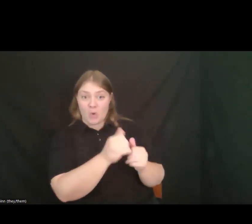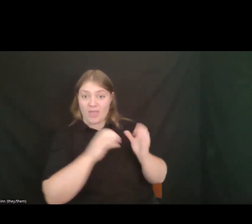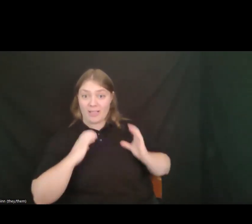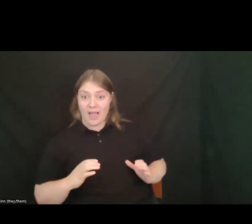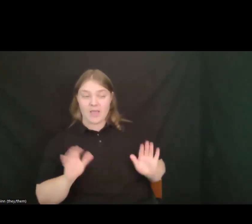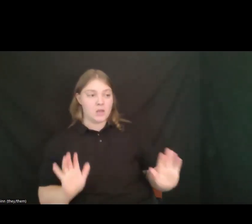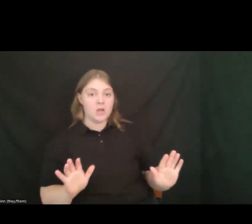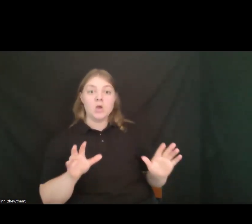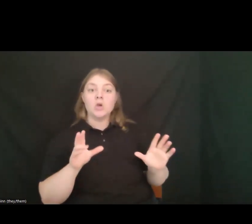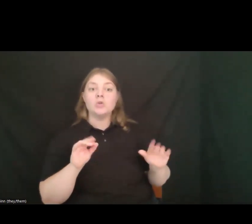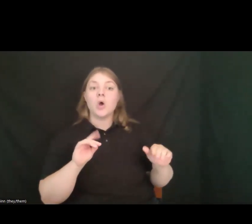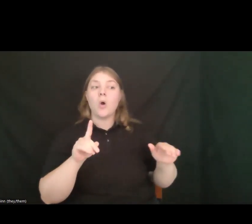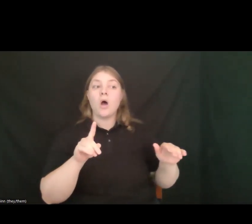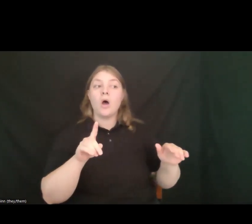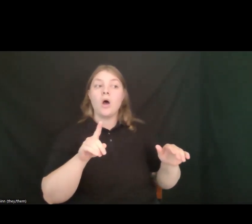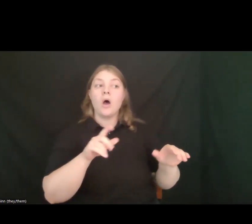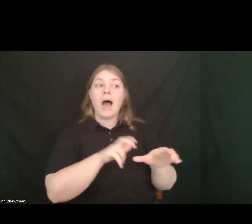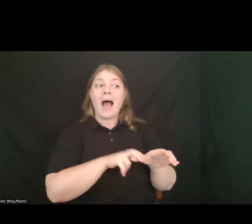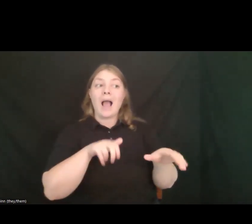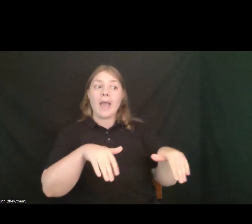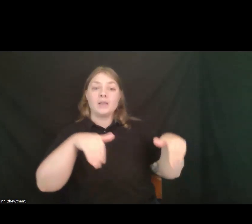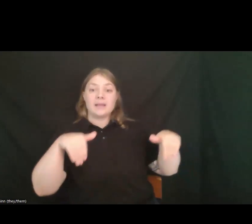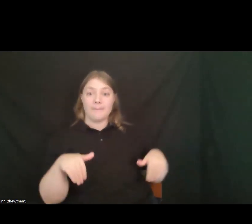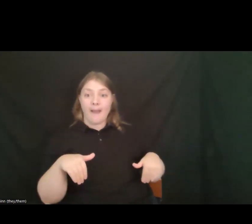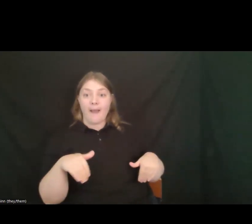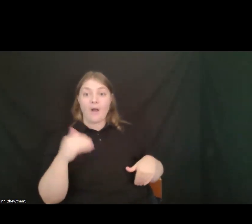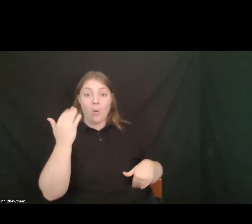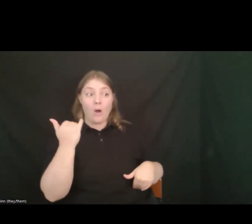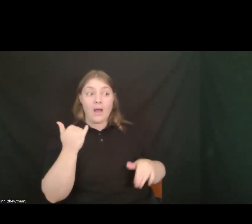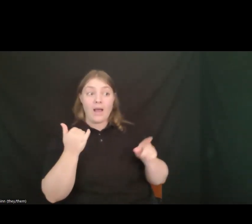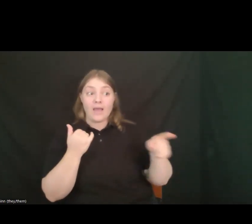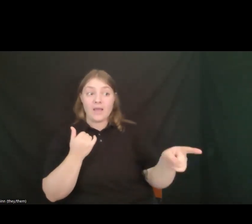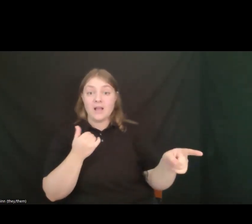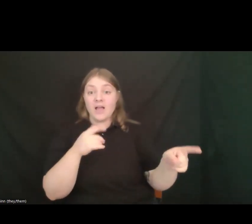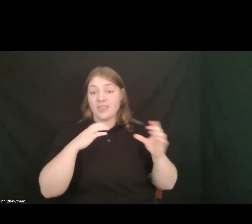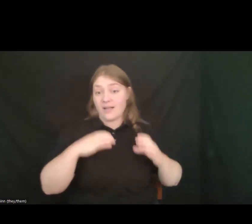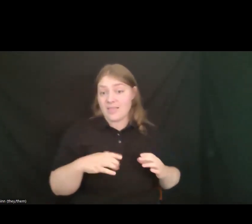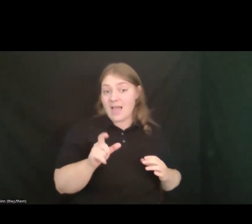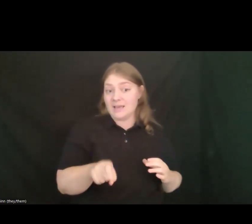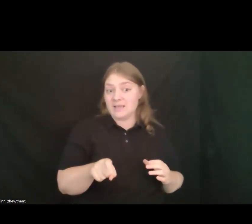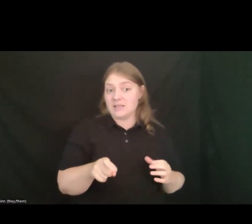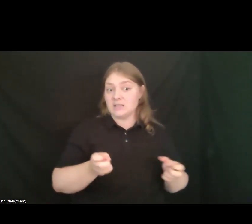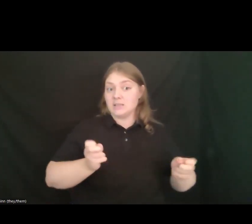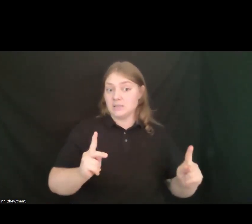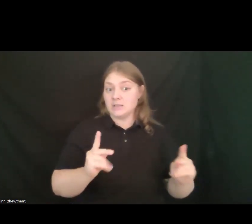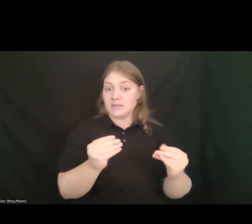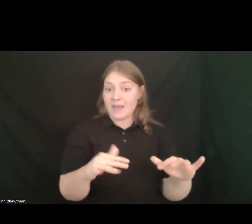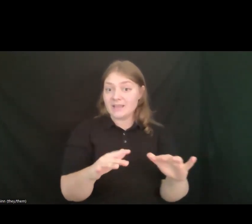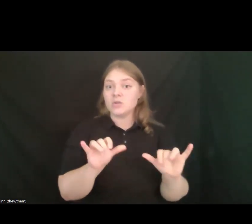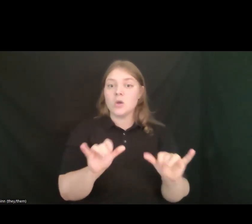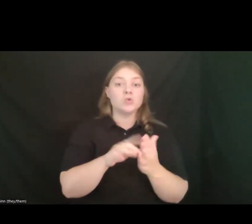to step back because they need that space uh to be able to learn and see the strengths that they